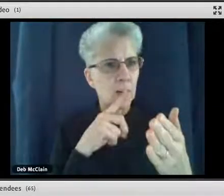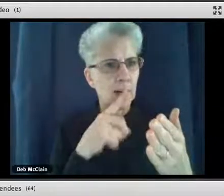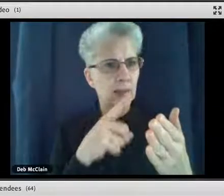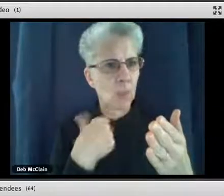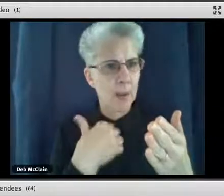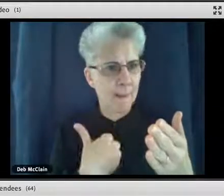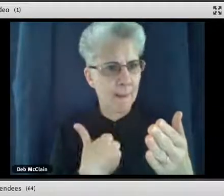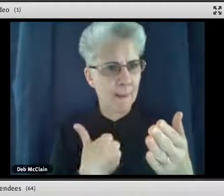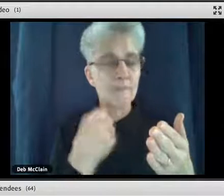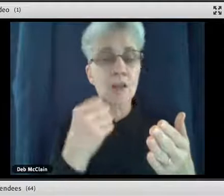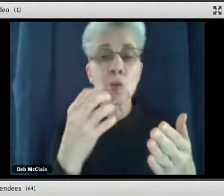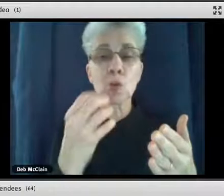what it is that we have.